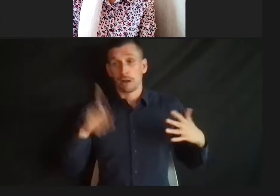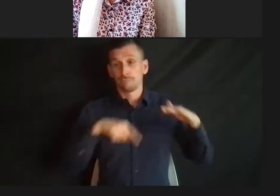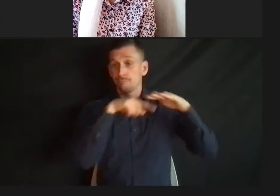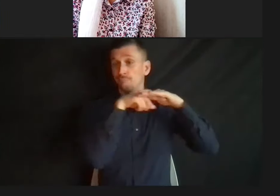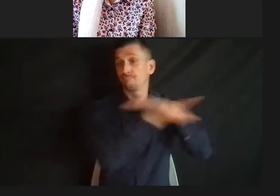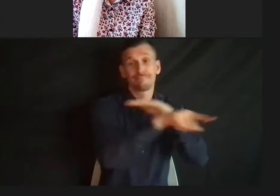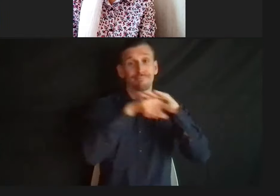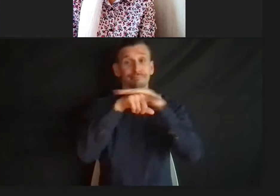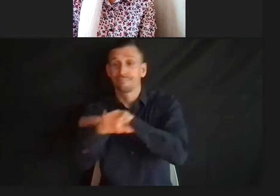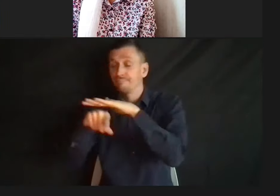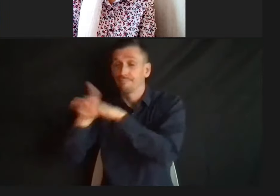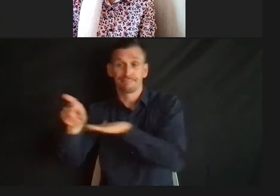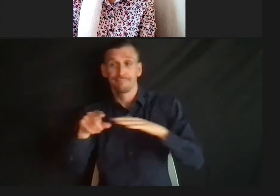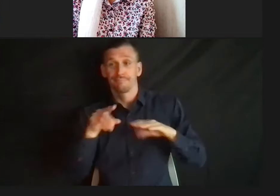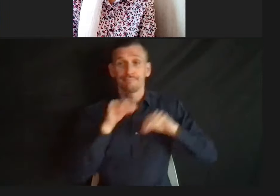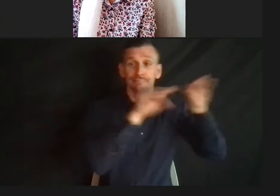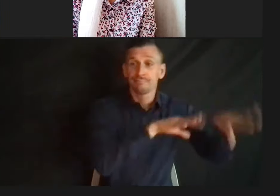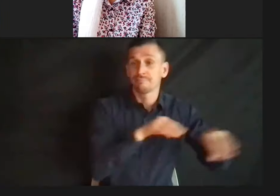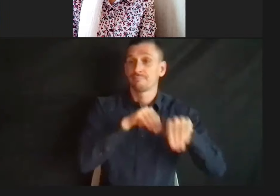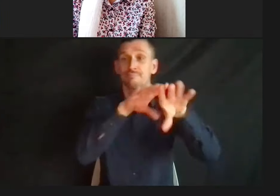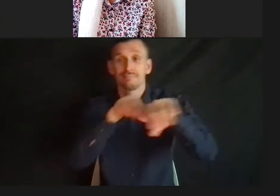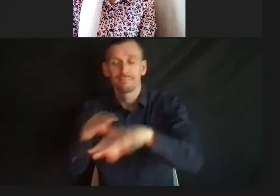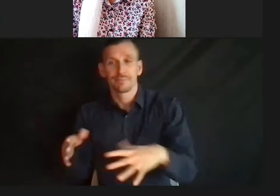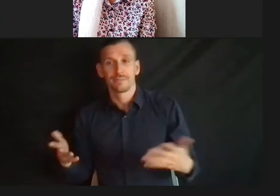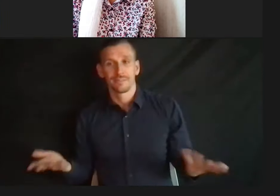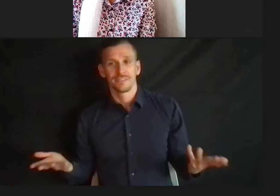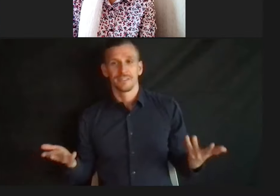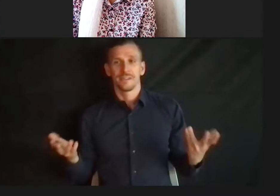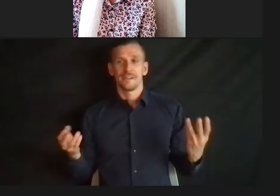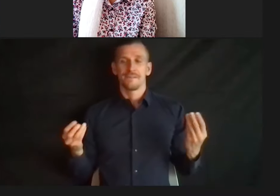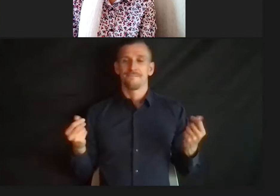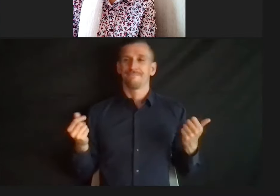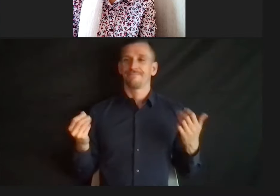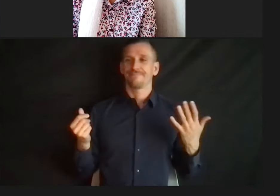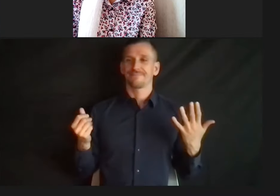I think if you guys come away with one thing from this or two things that I'm hearing,